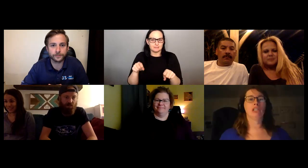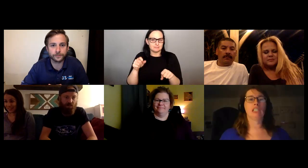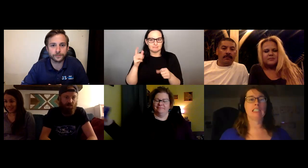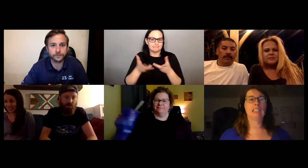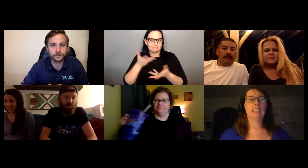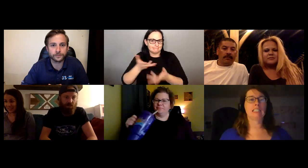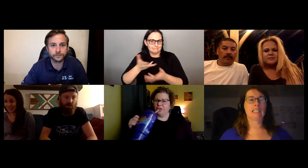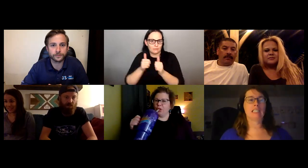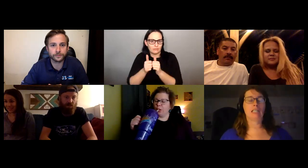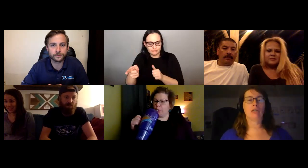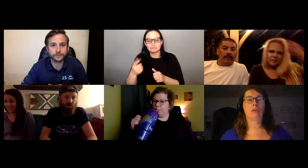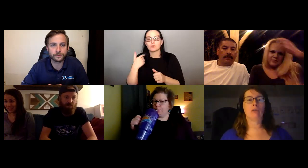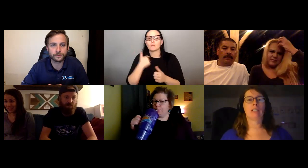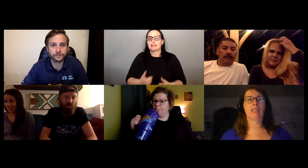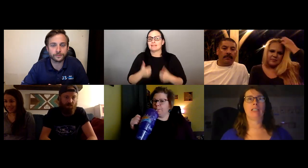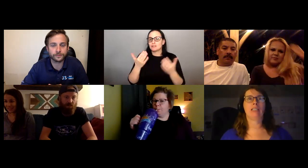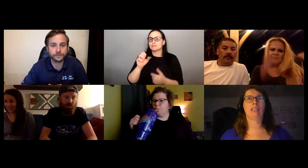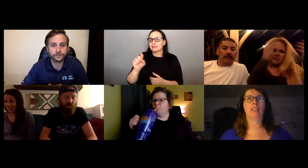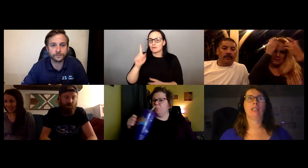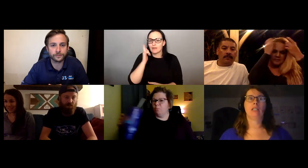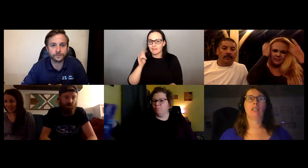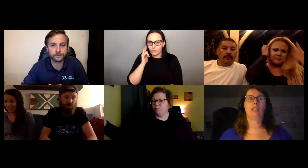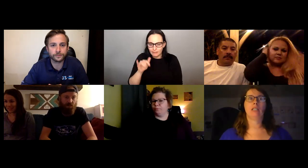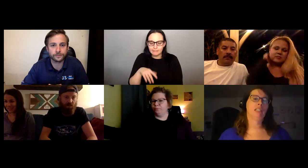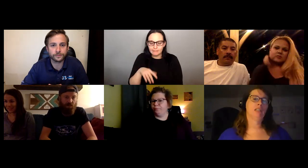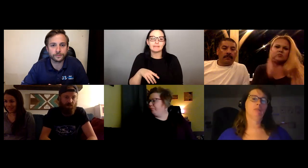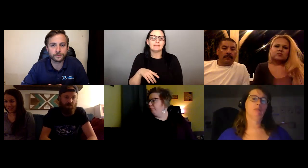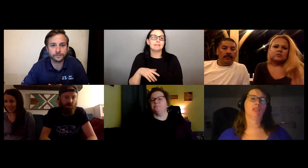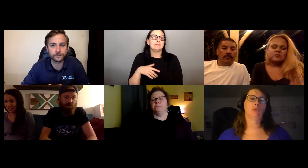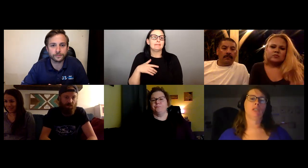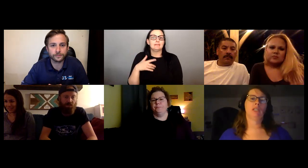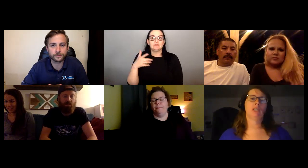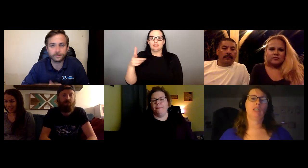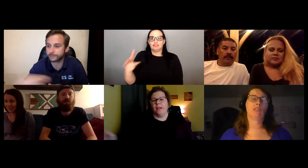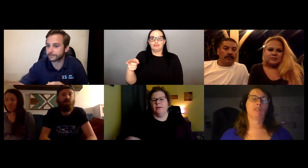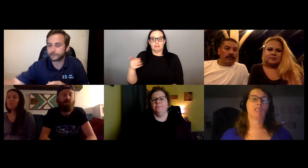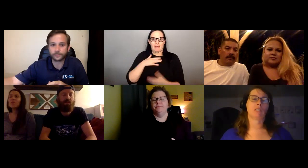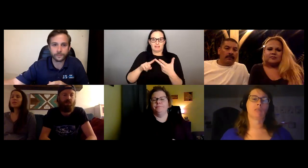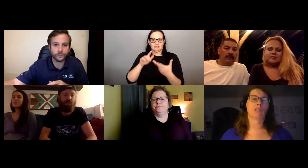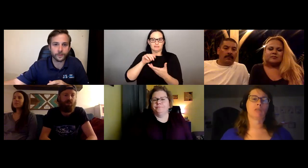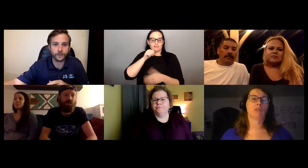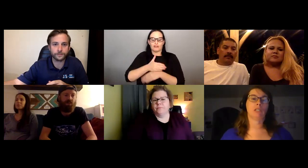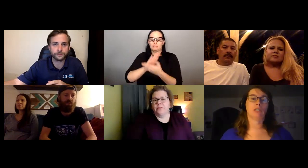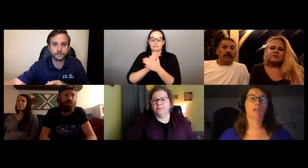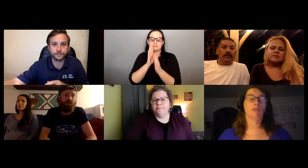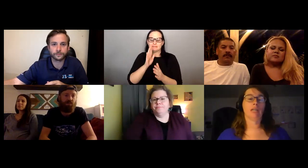um we live here in san diego and she became very ill between the ages of